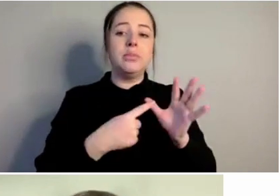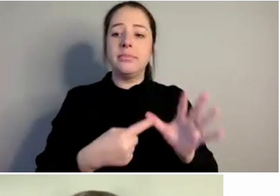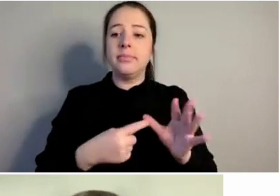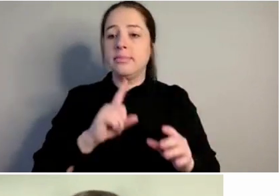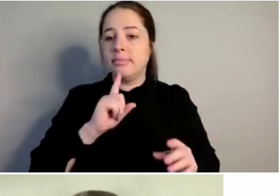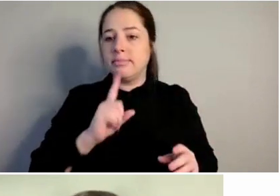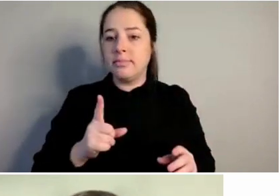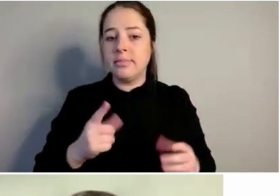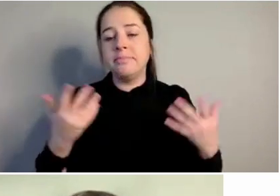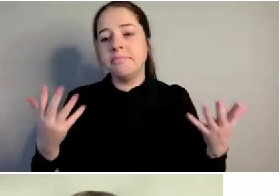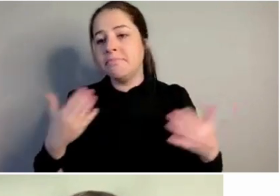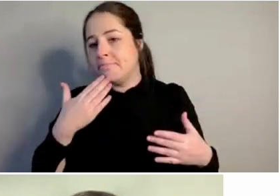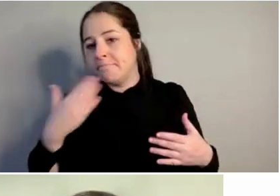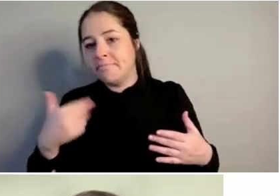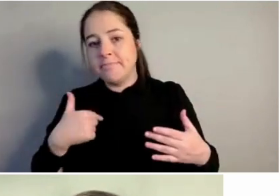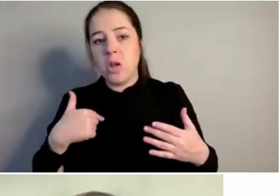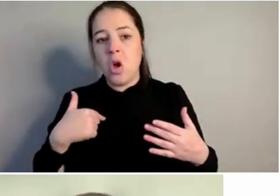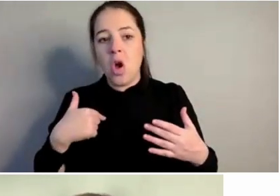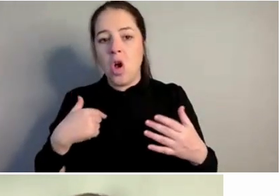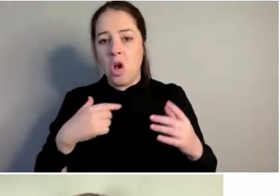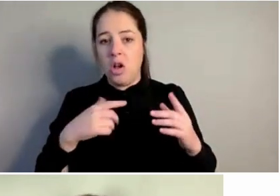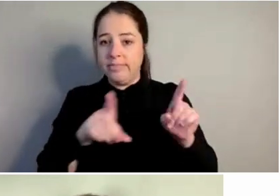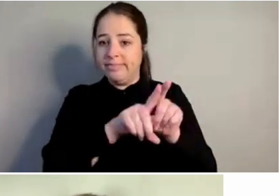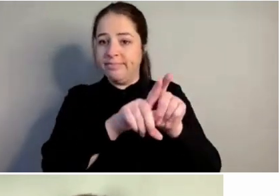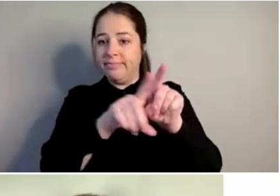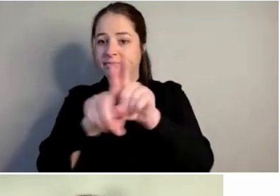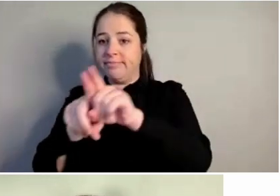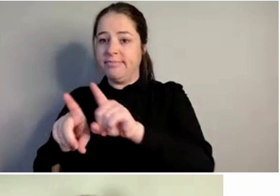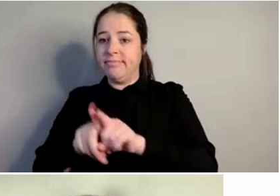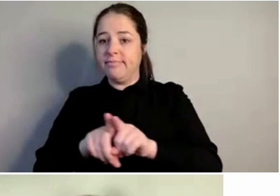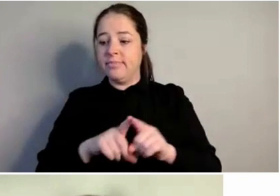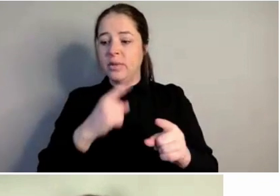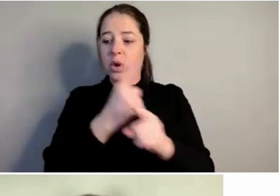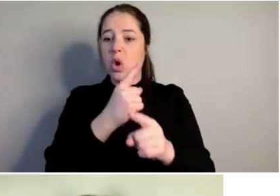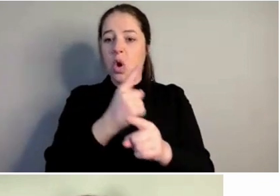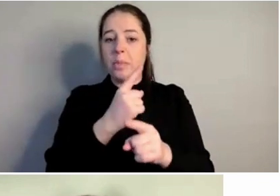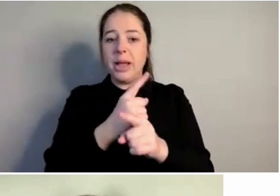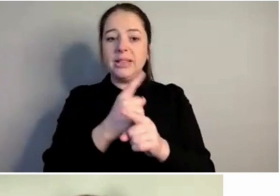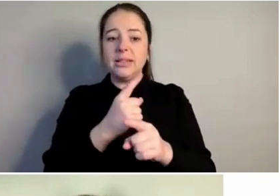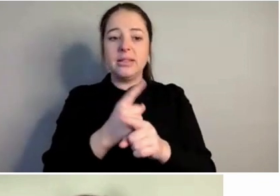Look, I'll just echo some of the comments that have been made already. I think the only thing I could add,